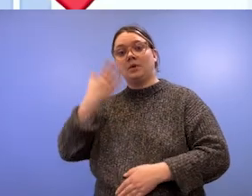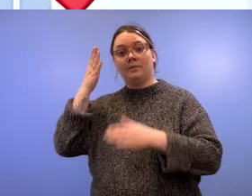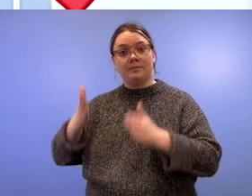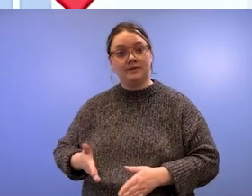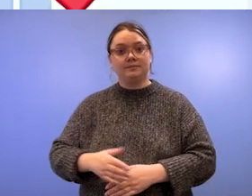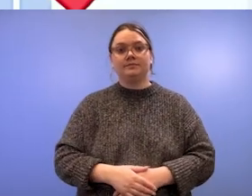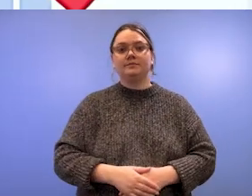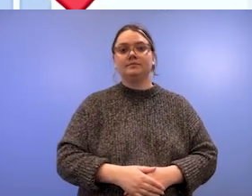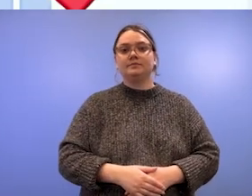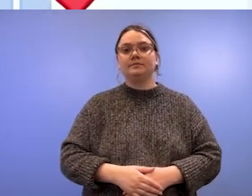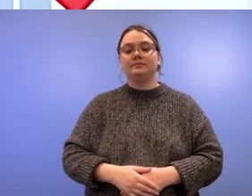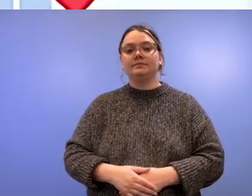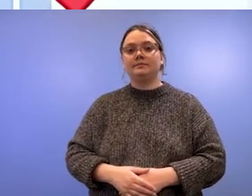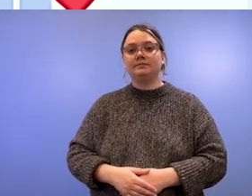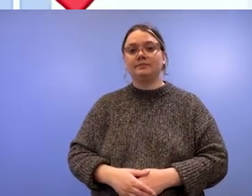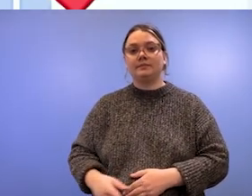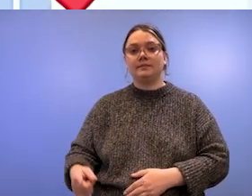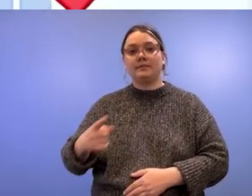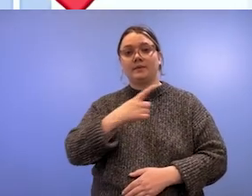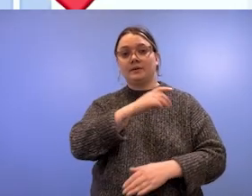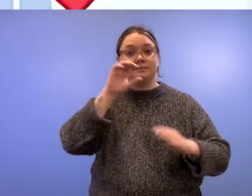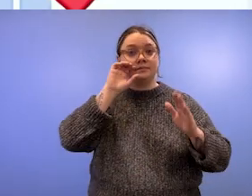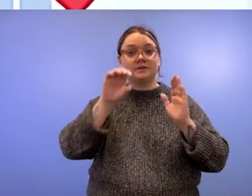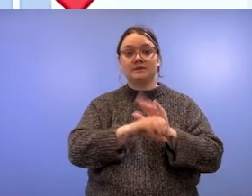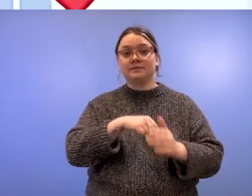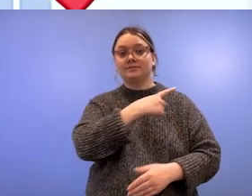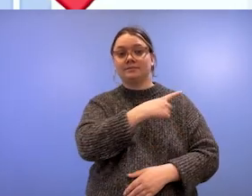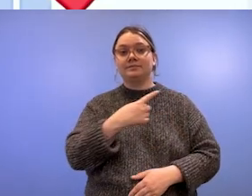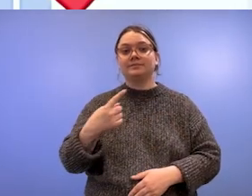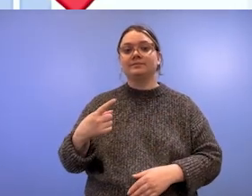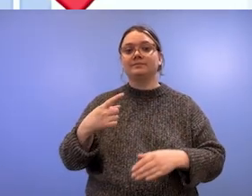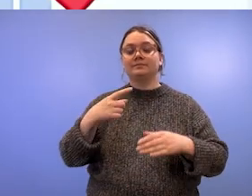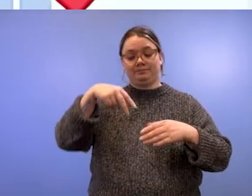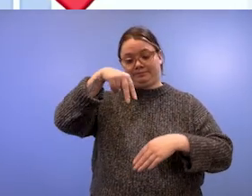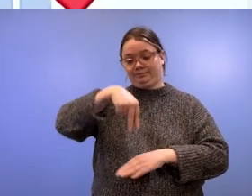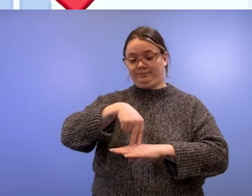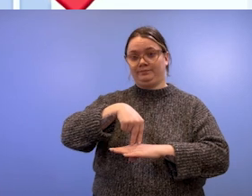and yeah. So on the slide there is an image of a stick person surrounded by a piece of a puzzle. So